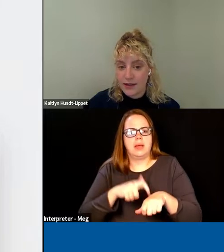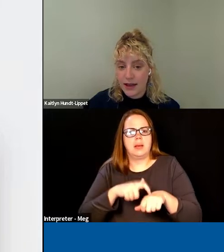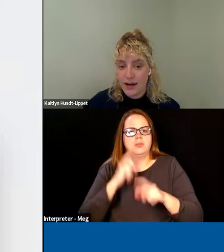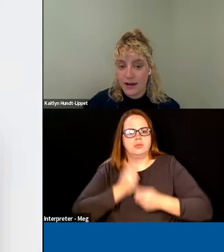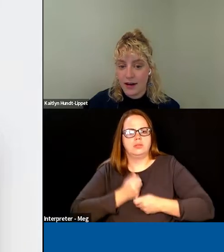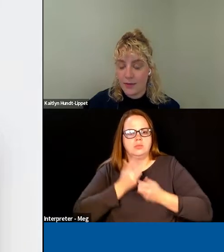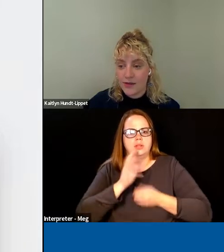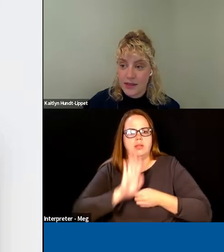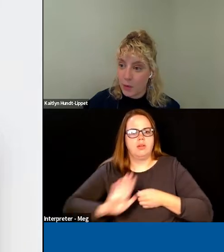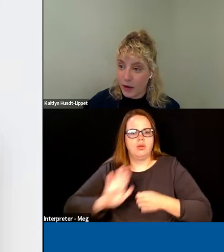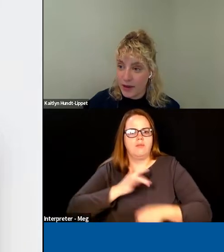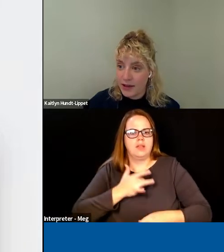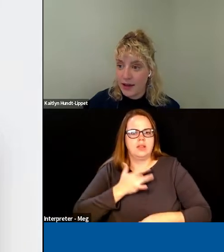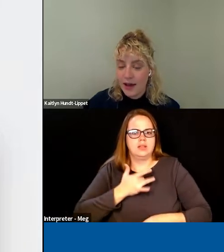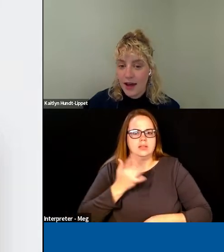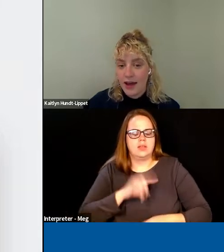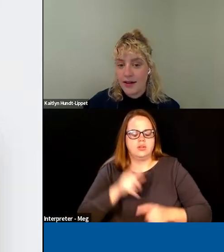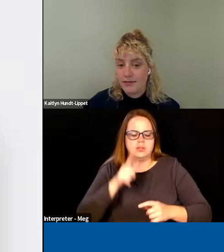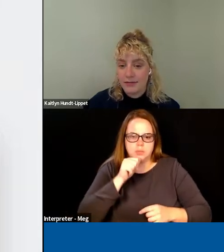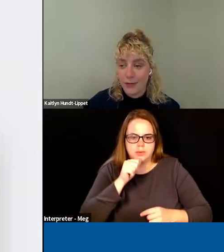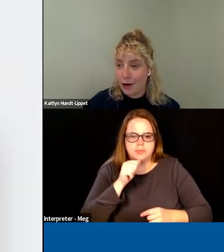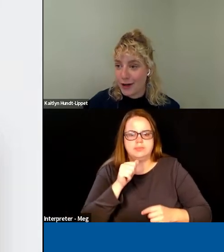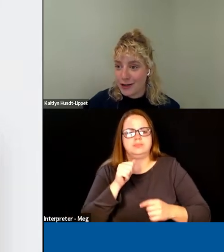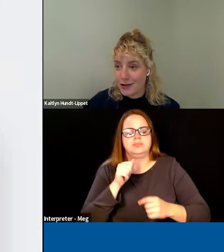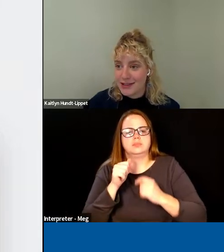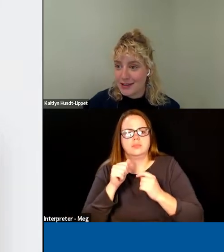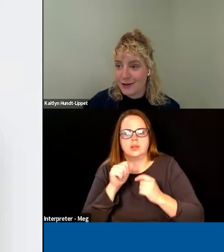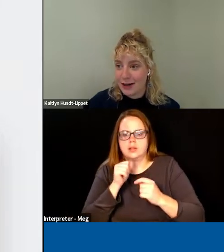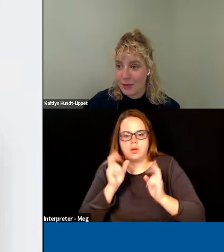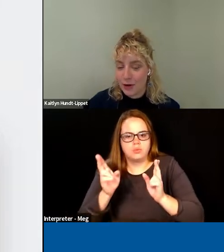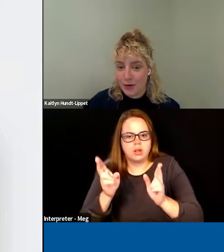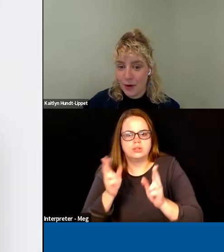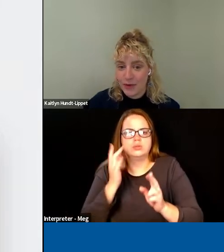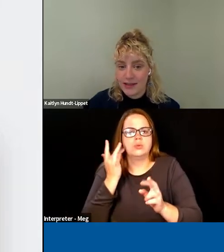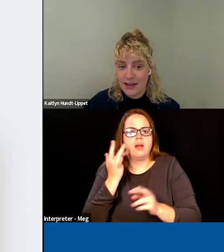and their disappointment and not rush those, 'cause they're very important moments